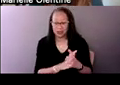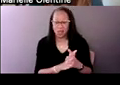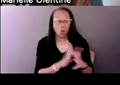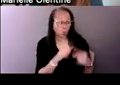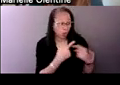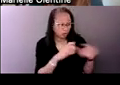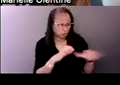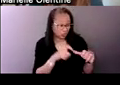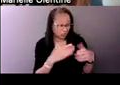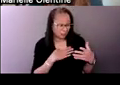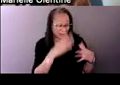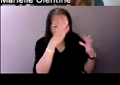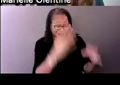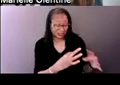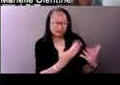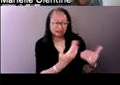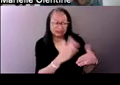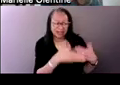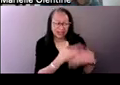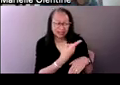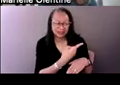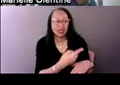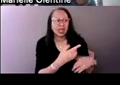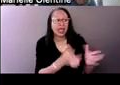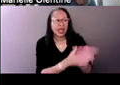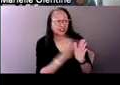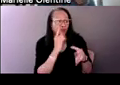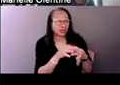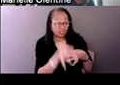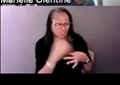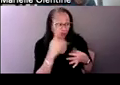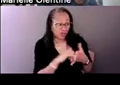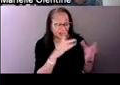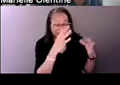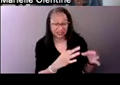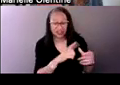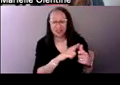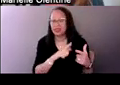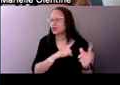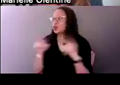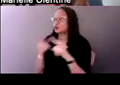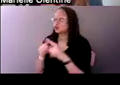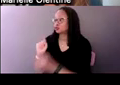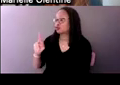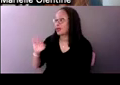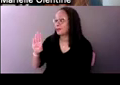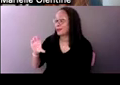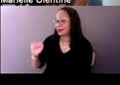Tribeca? So Marielle, that reflects your question of, does actually asking or giving more information hurt my